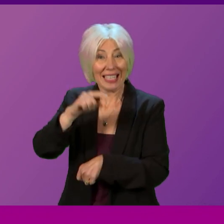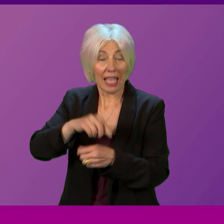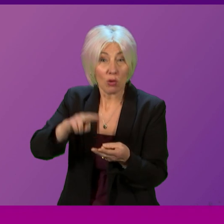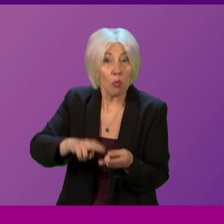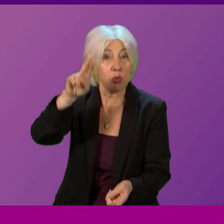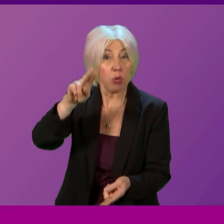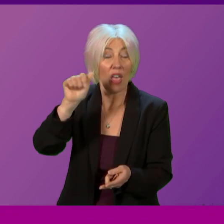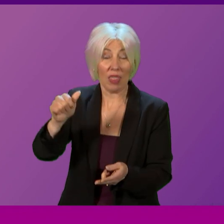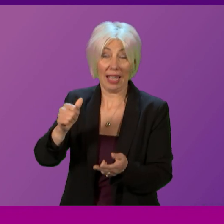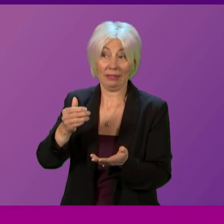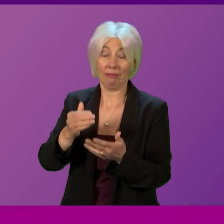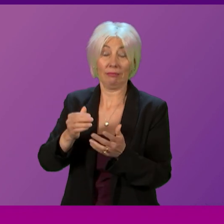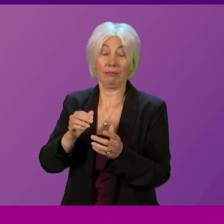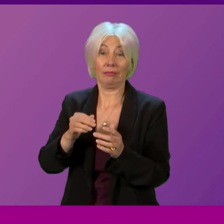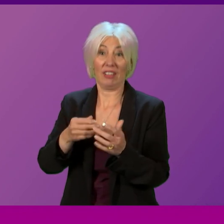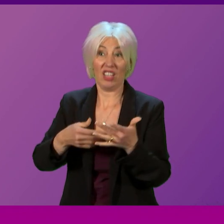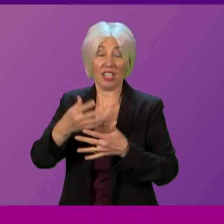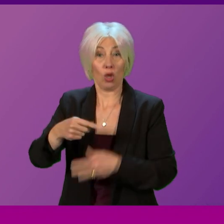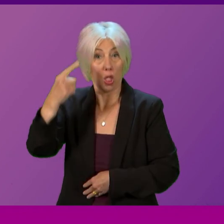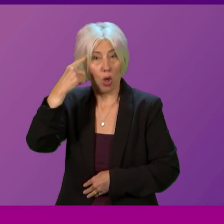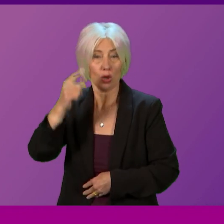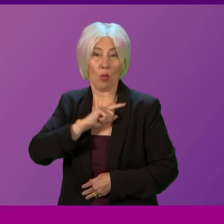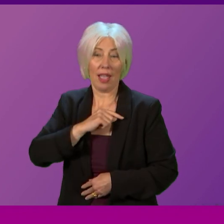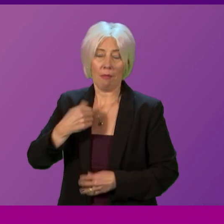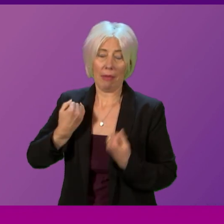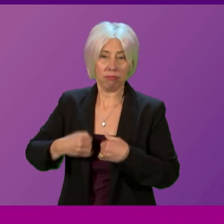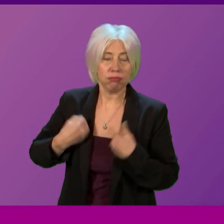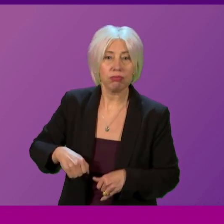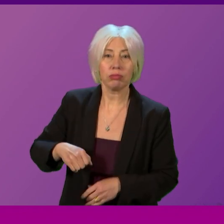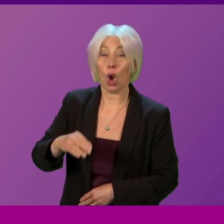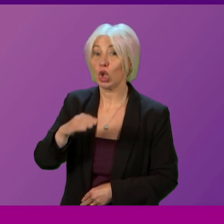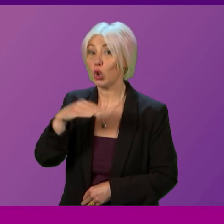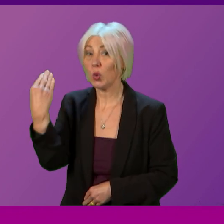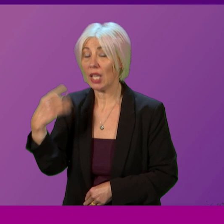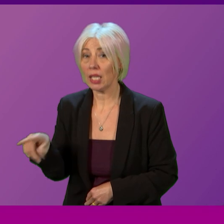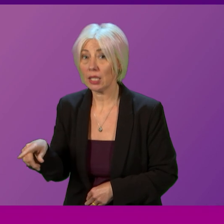Given that this week in Parliament we are putting such a focus on the elimination of